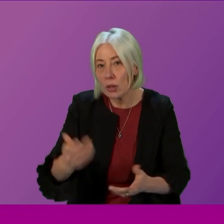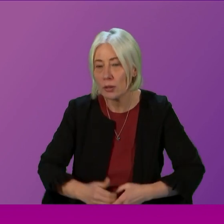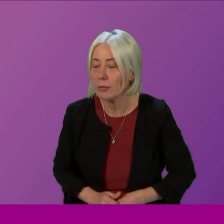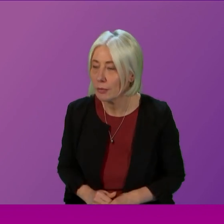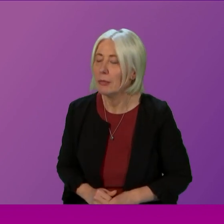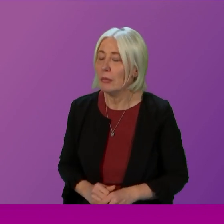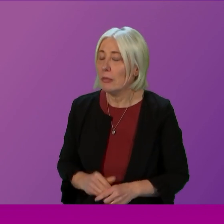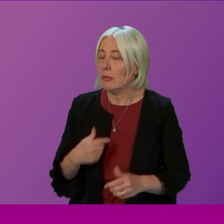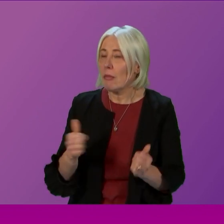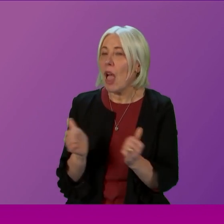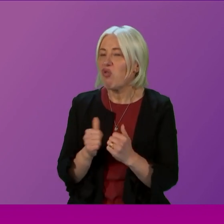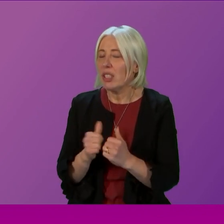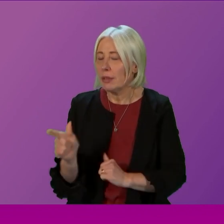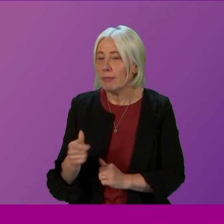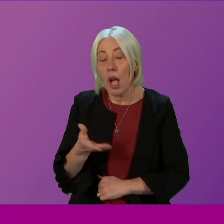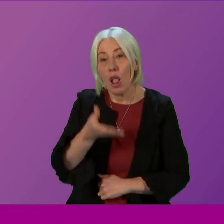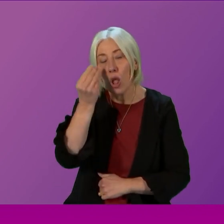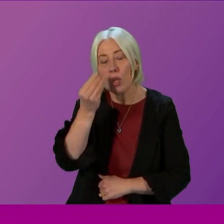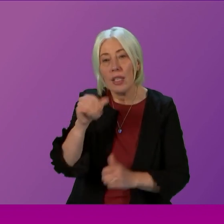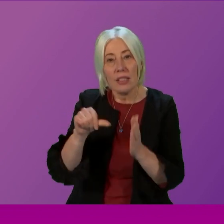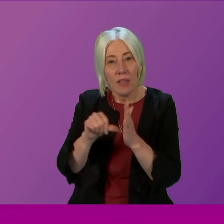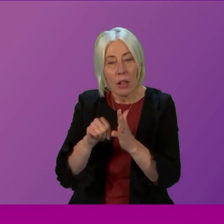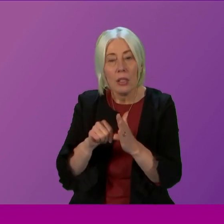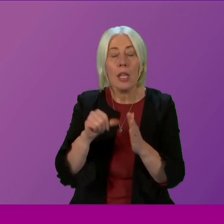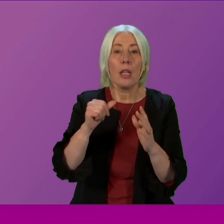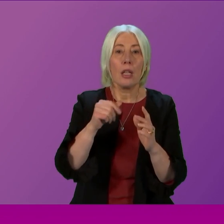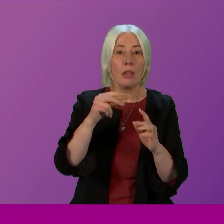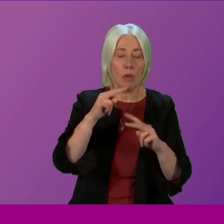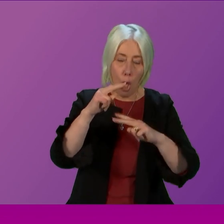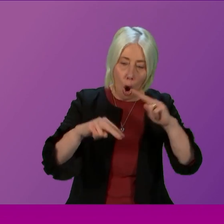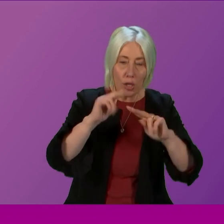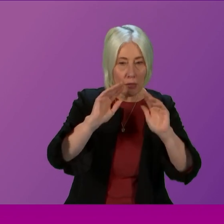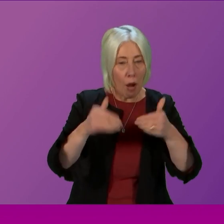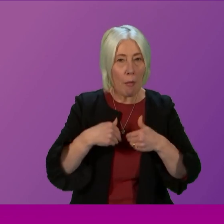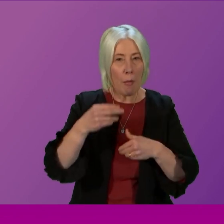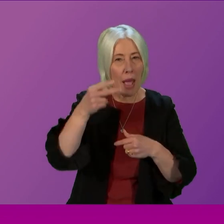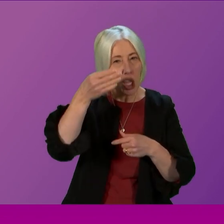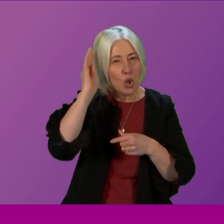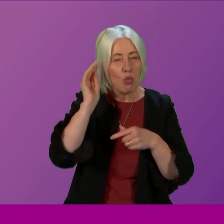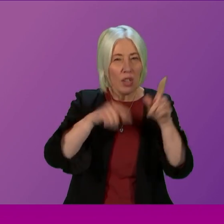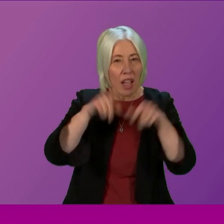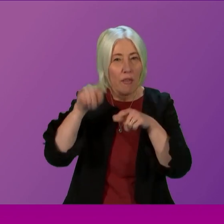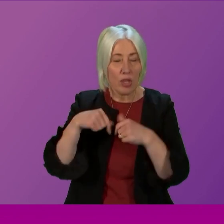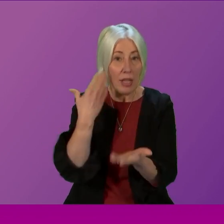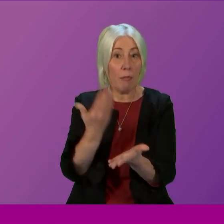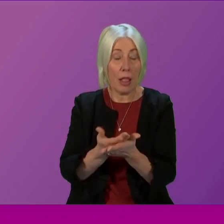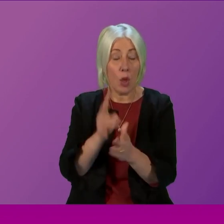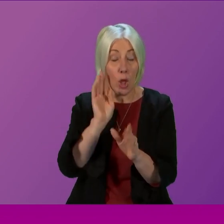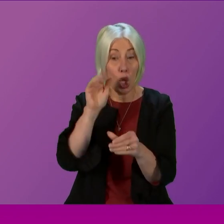I agree with that. The learning disability, autism and neurodiversity bill will extend further than autism to include people with a